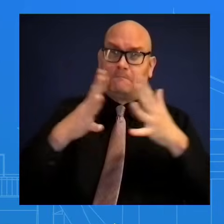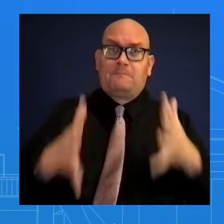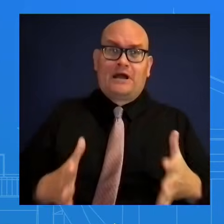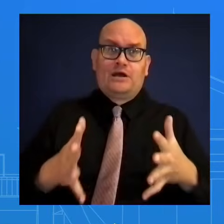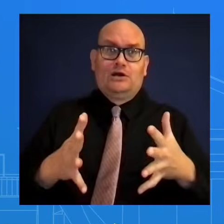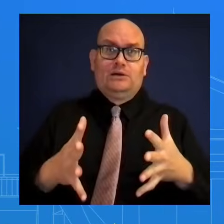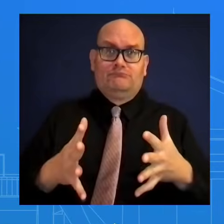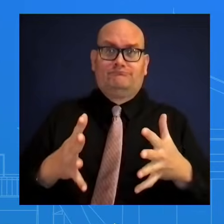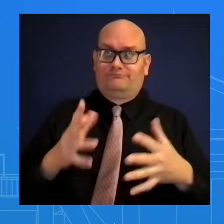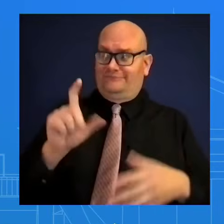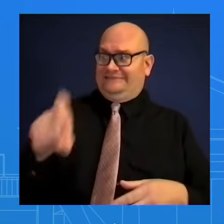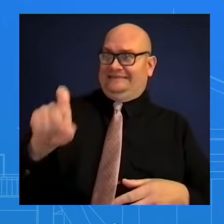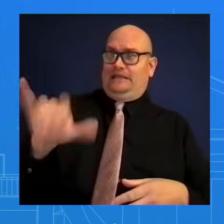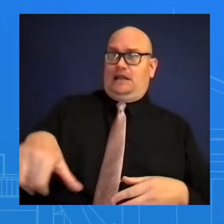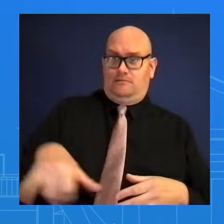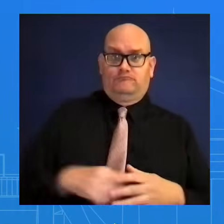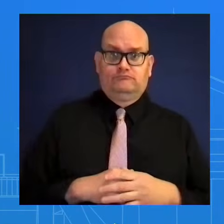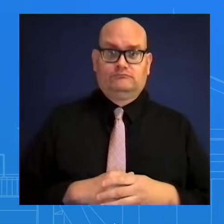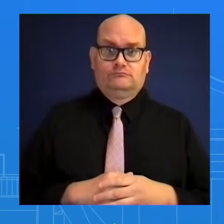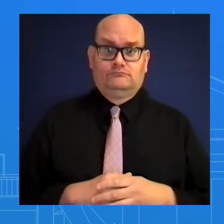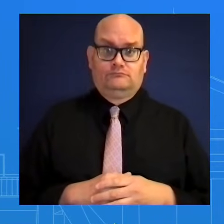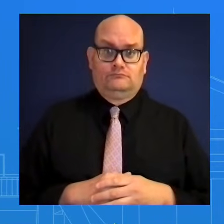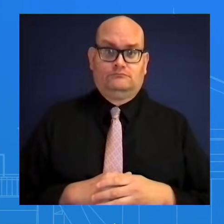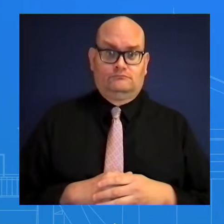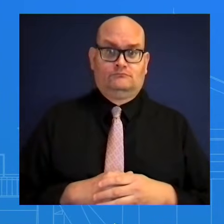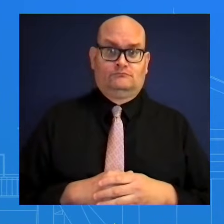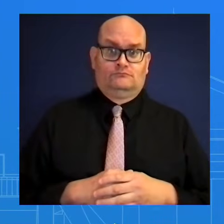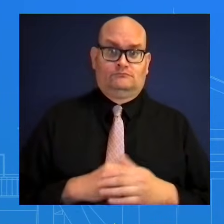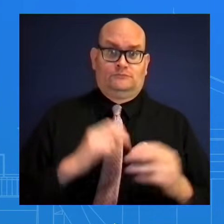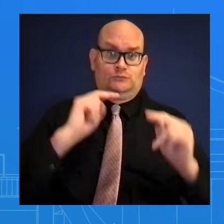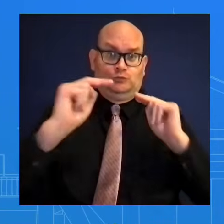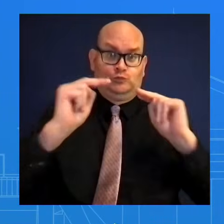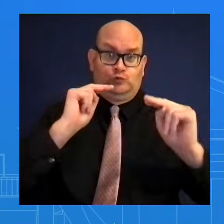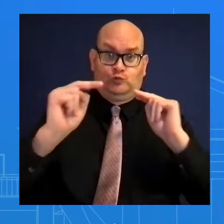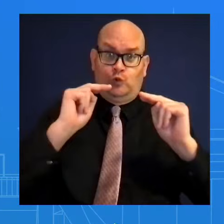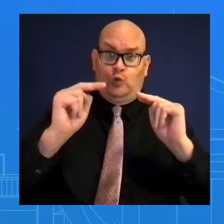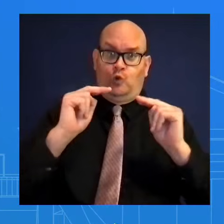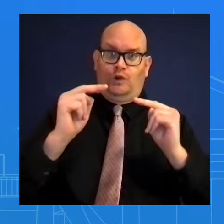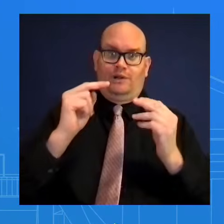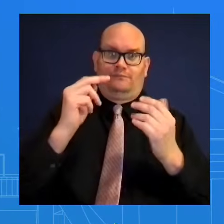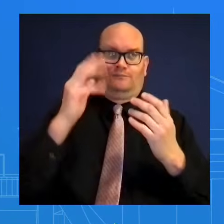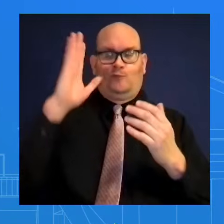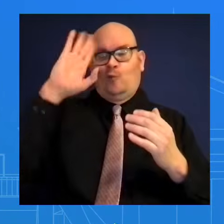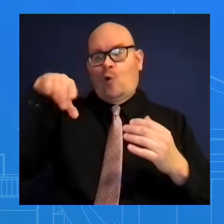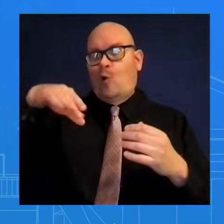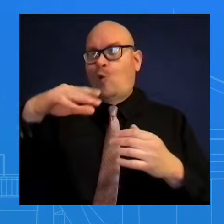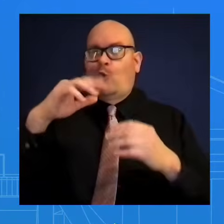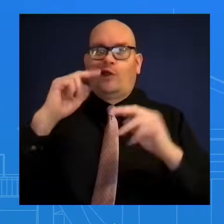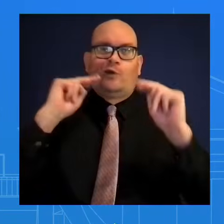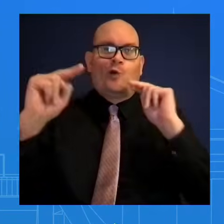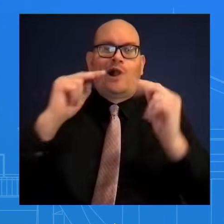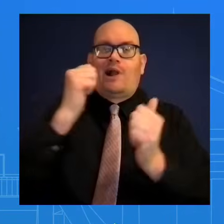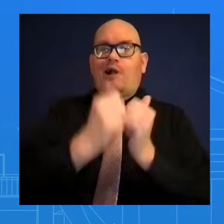you're -- no one is going to get everything that they want. That is just the reality of negotiating.